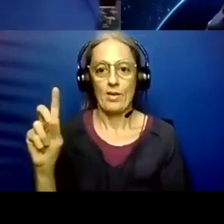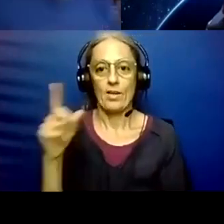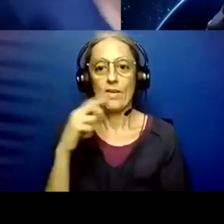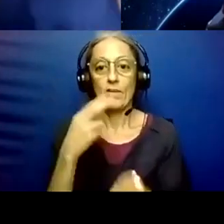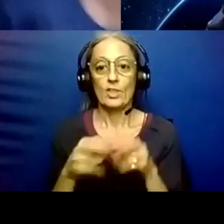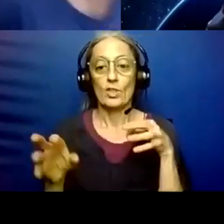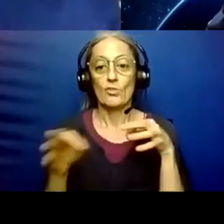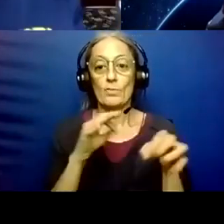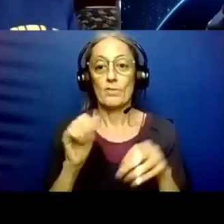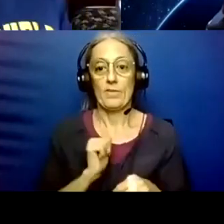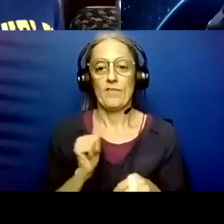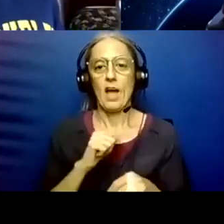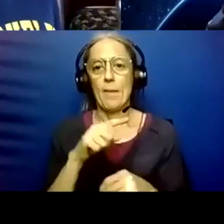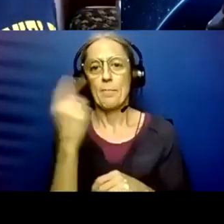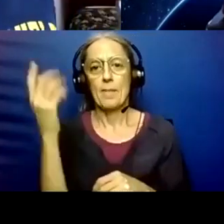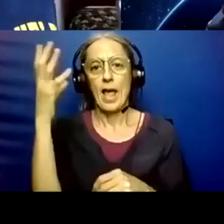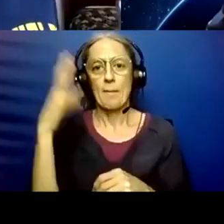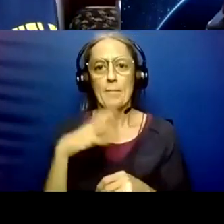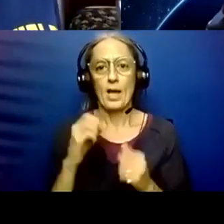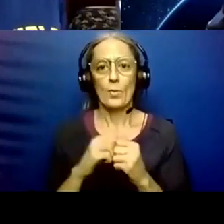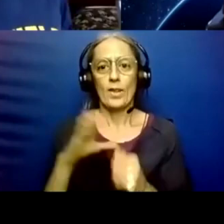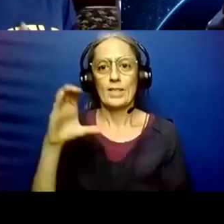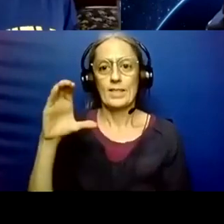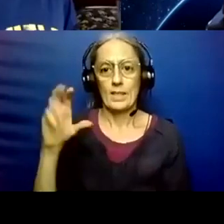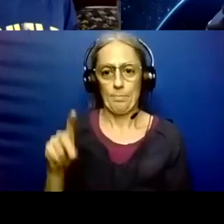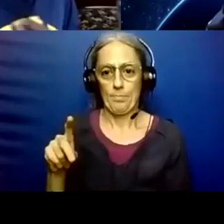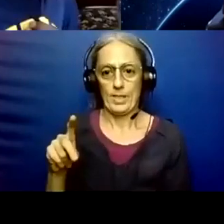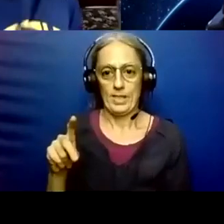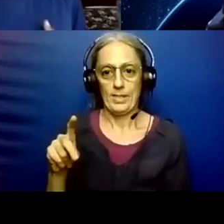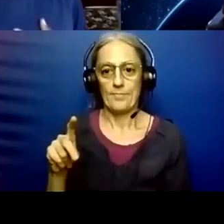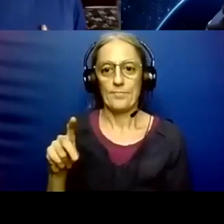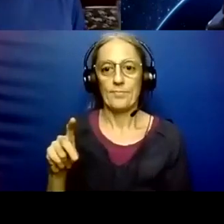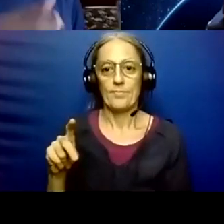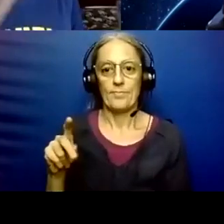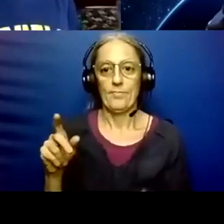I am a Black man with cerebral palsy and am in a wheelchair